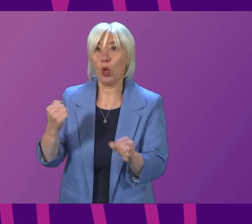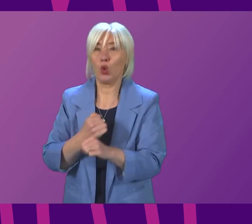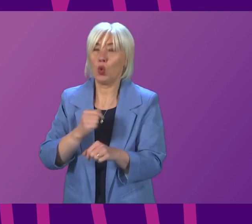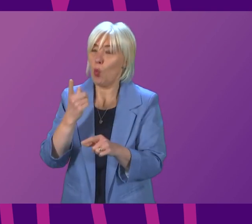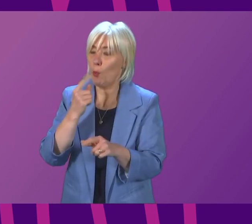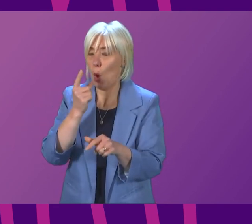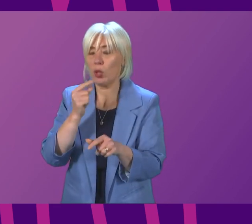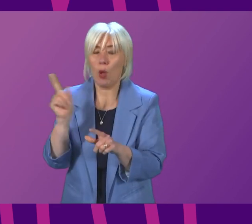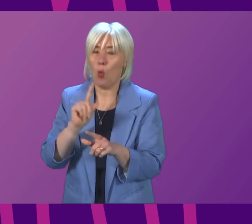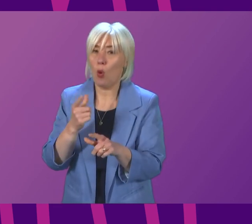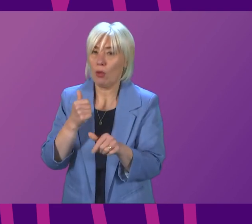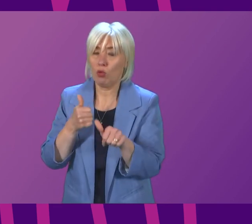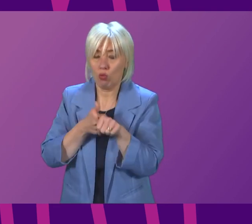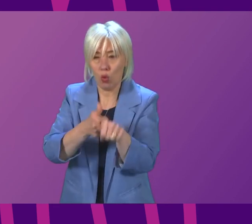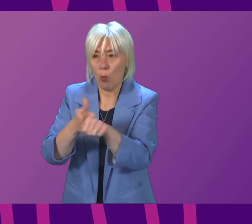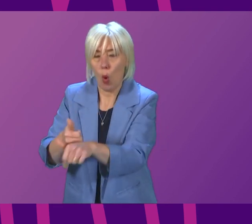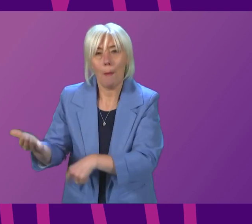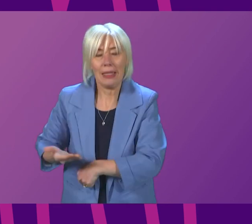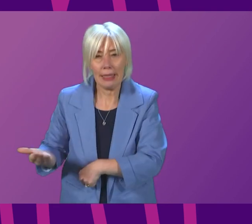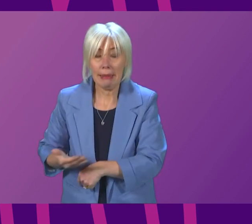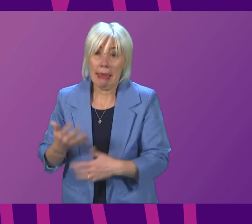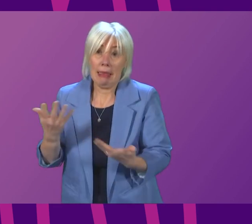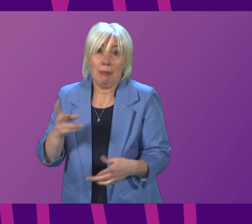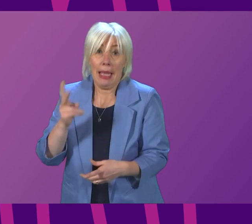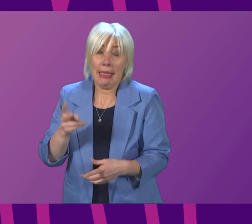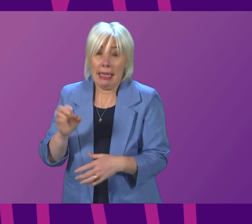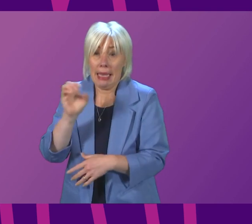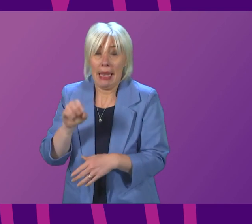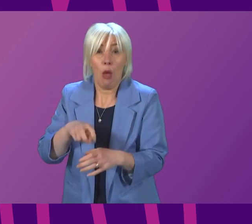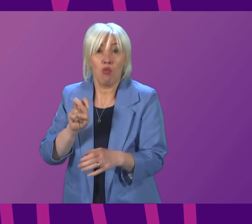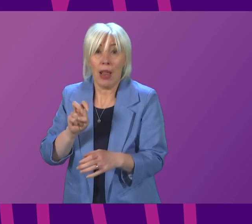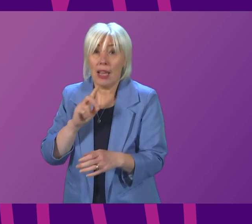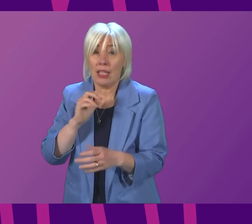That underlines again the fact that Brexit is against Scotland’s interests and that